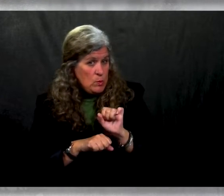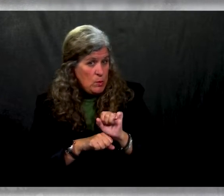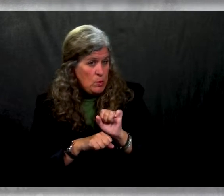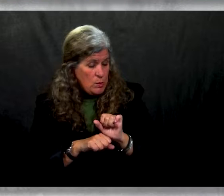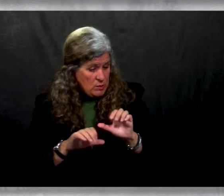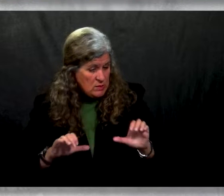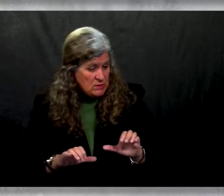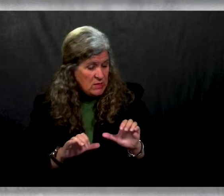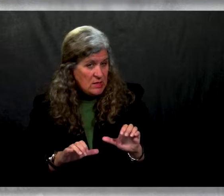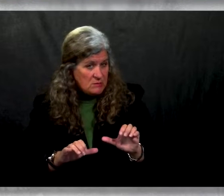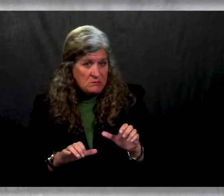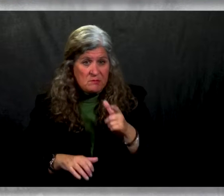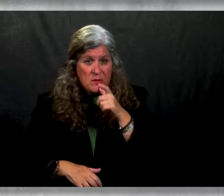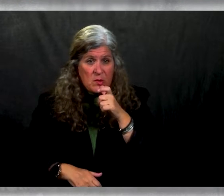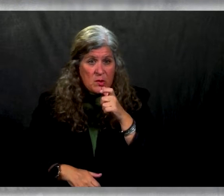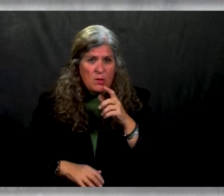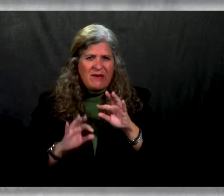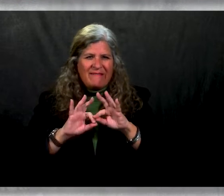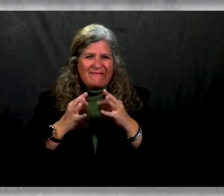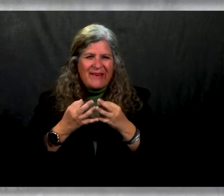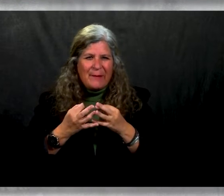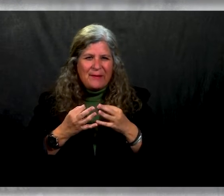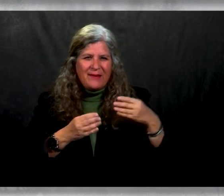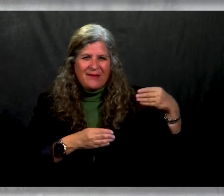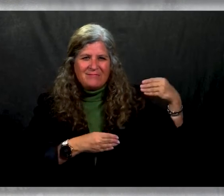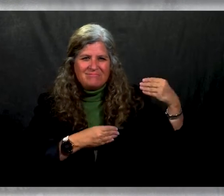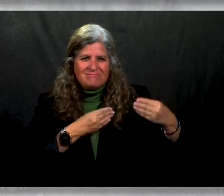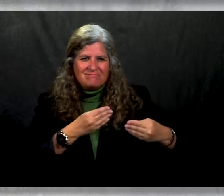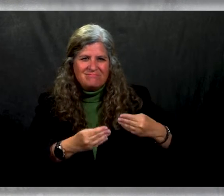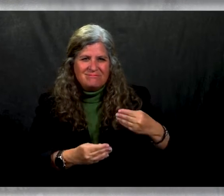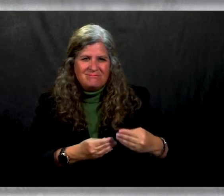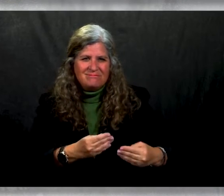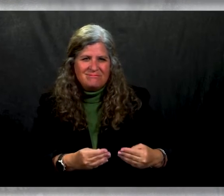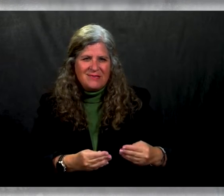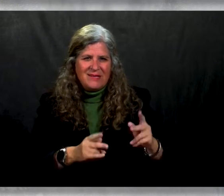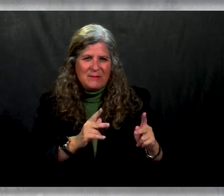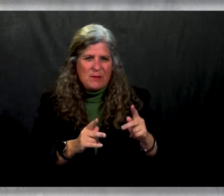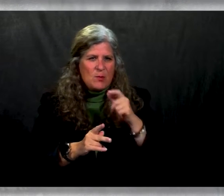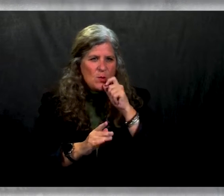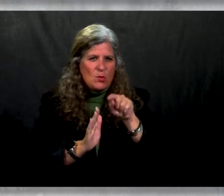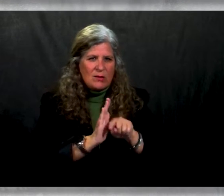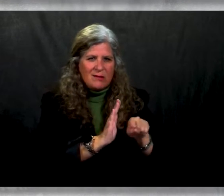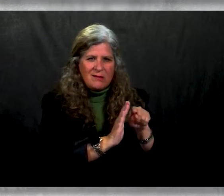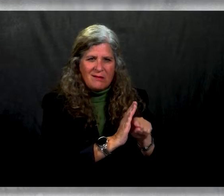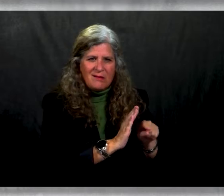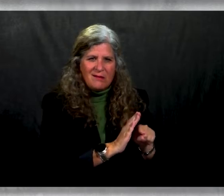by descendants of the communities that were destroyed in this way. So you can go